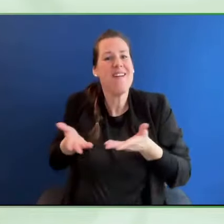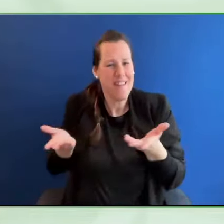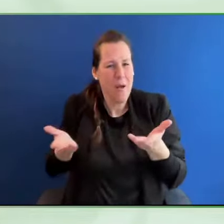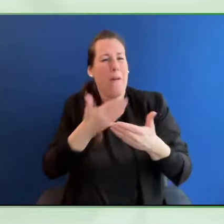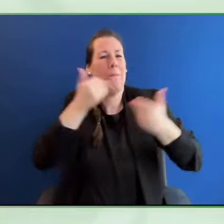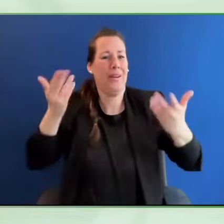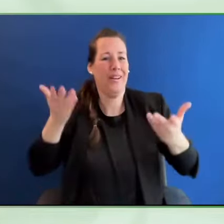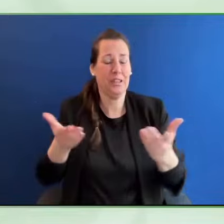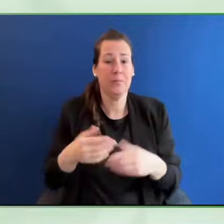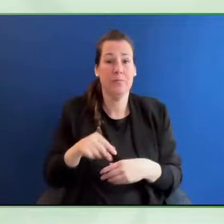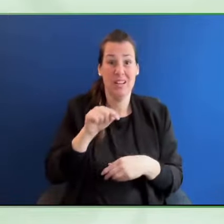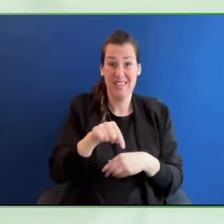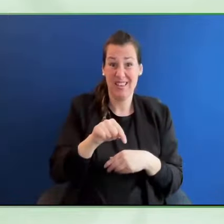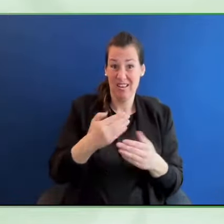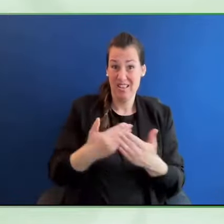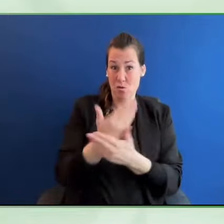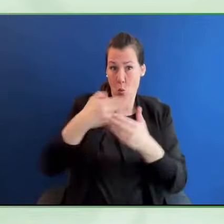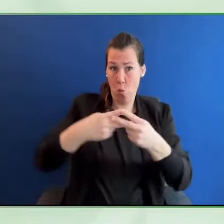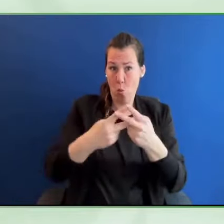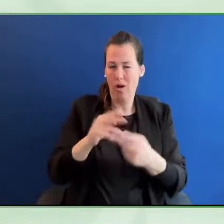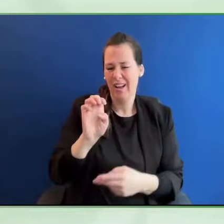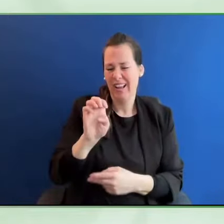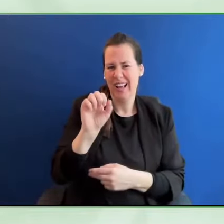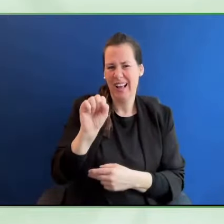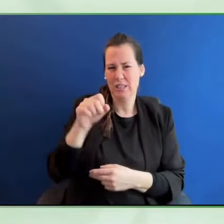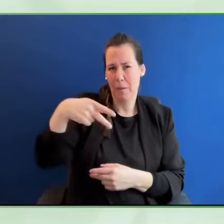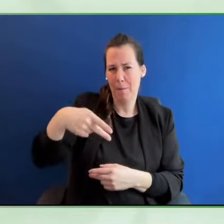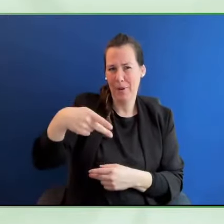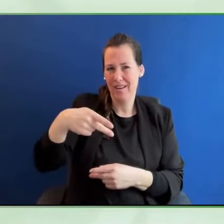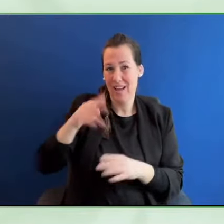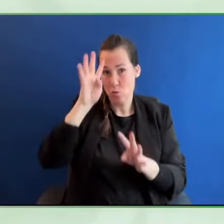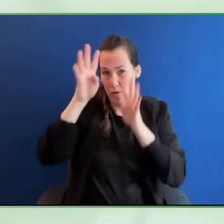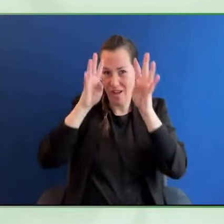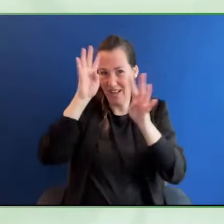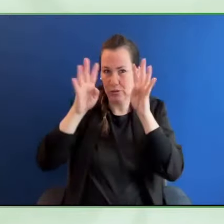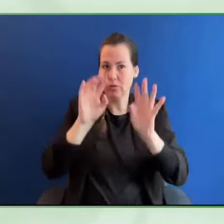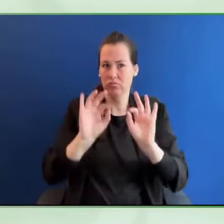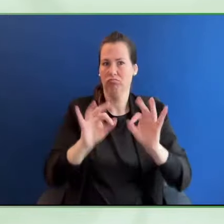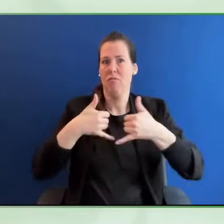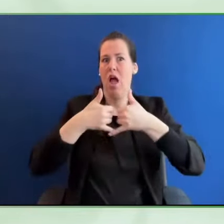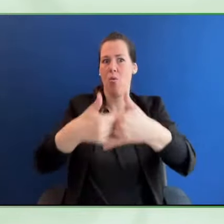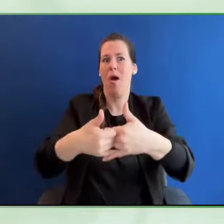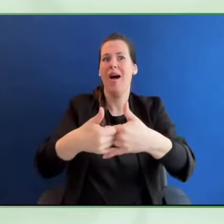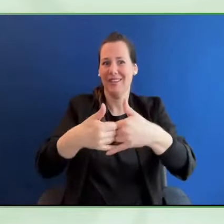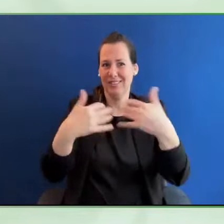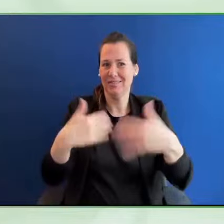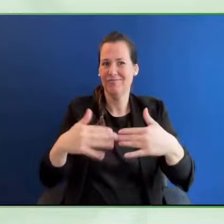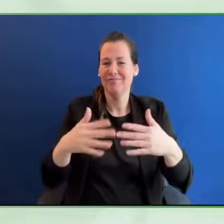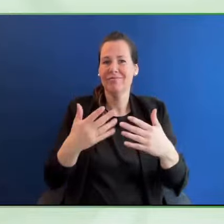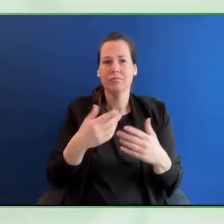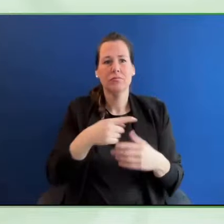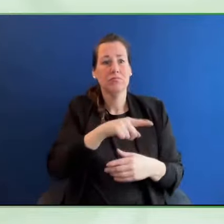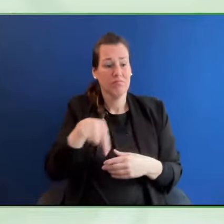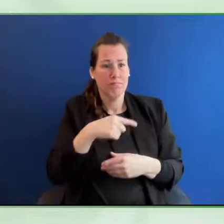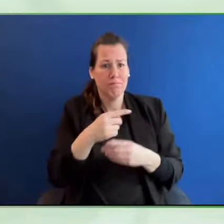What is the role of the European Community and how can they influence policies and the